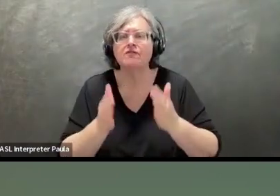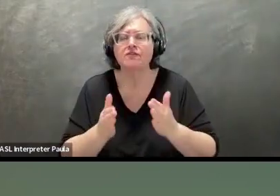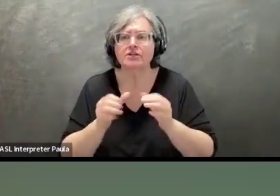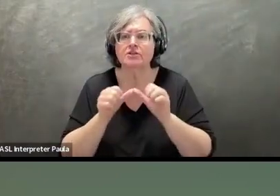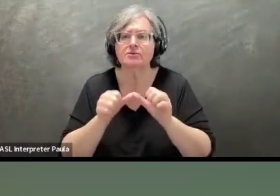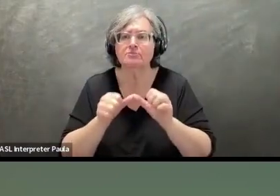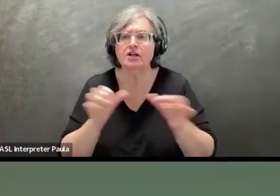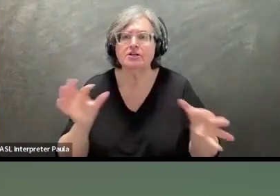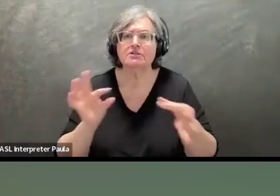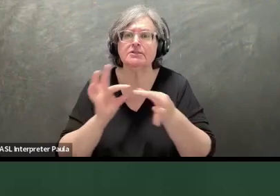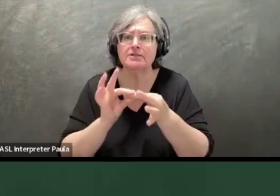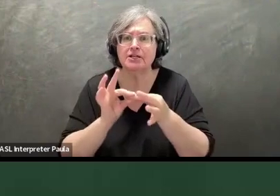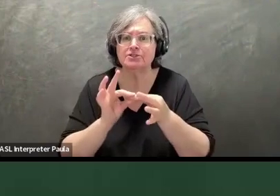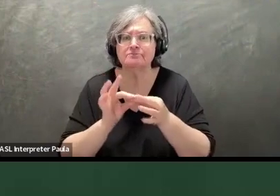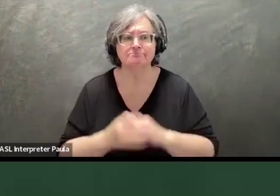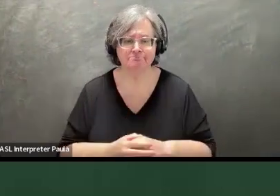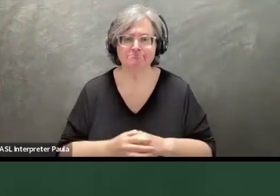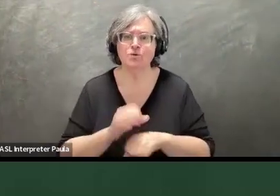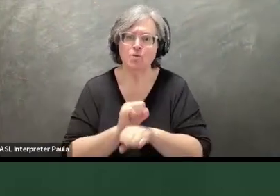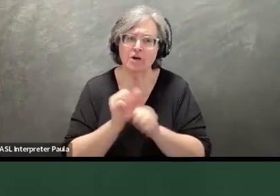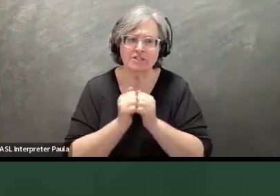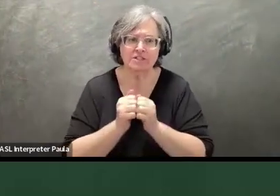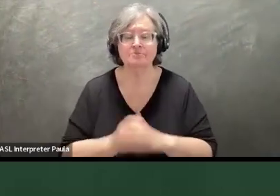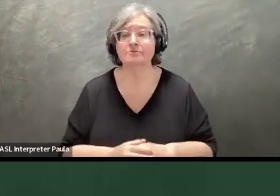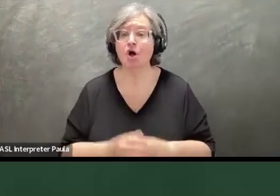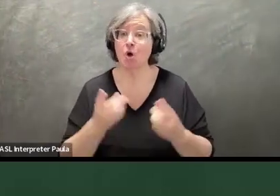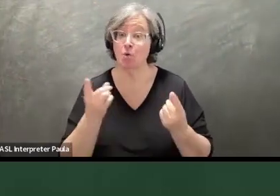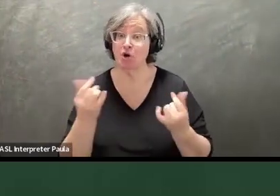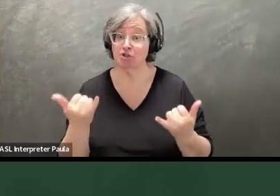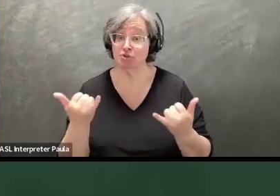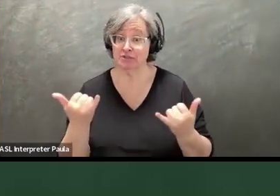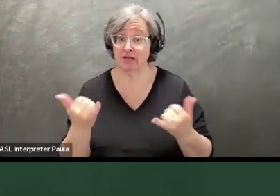work together. Our agenda today is that we'll we'll do